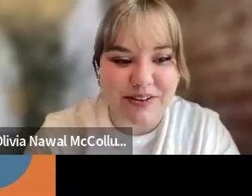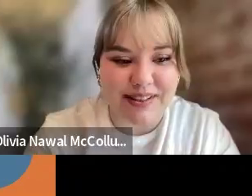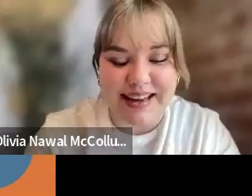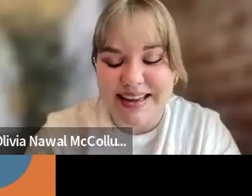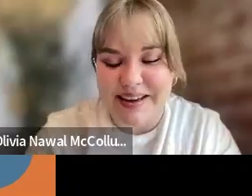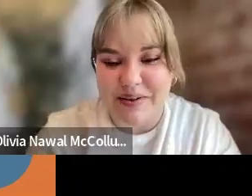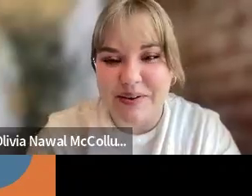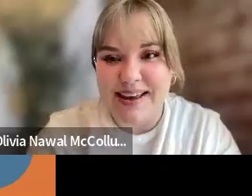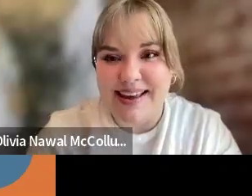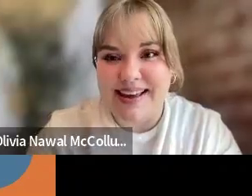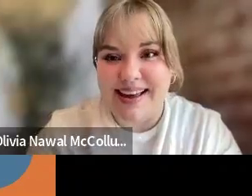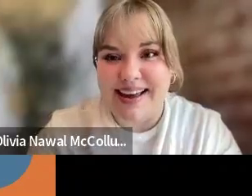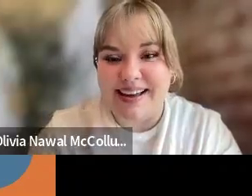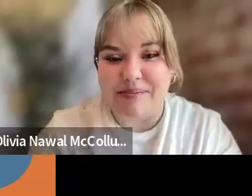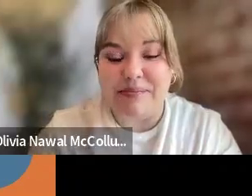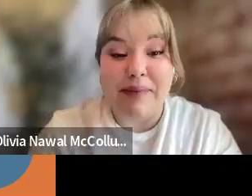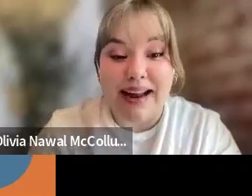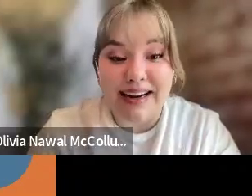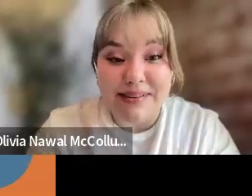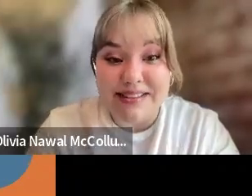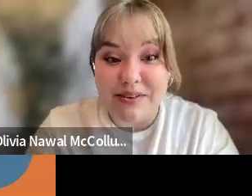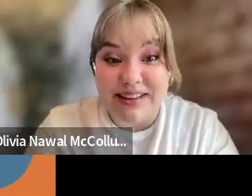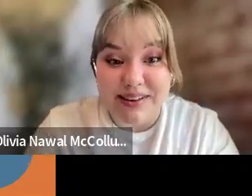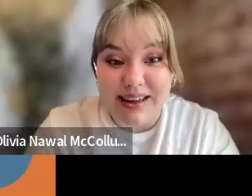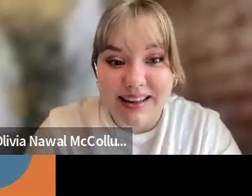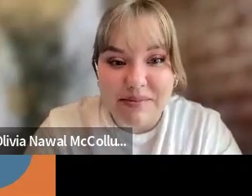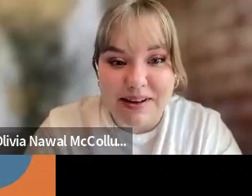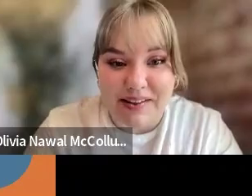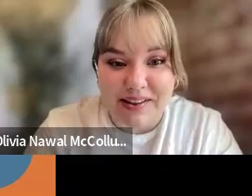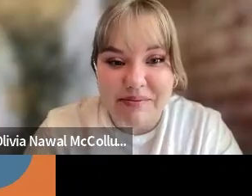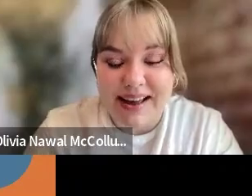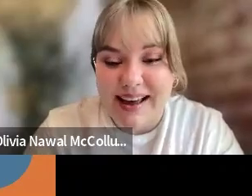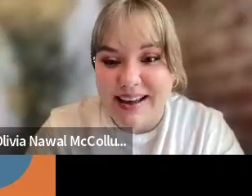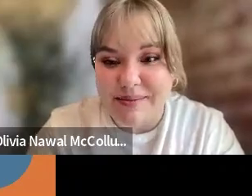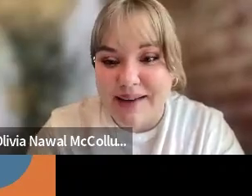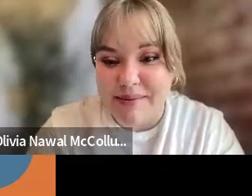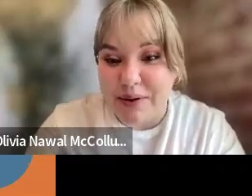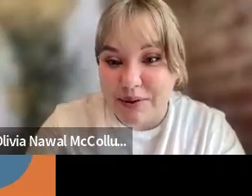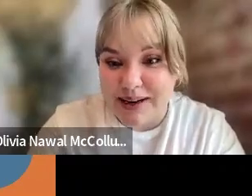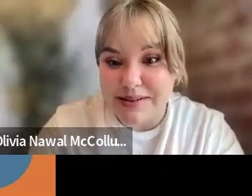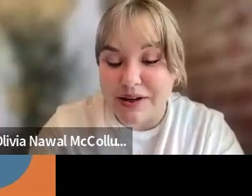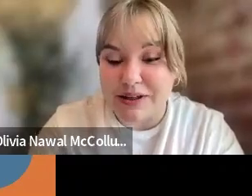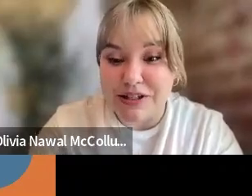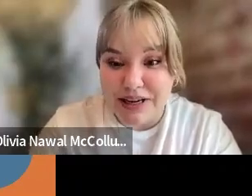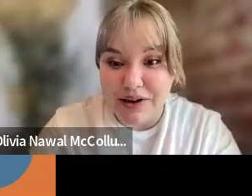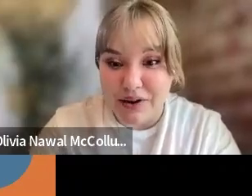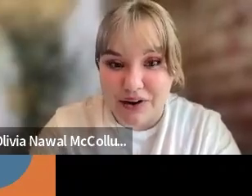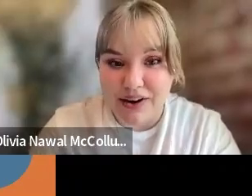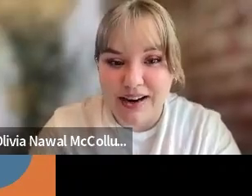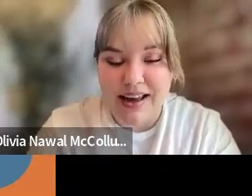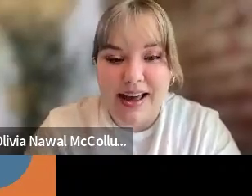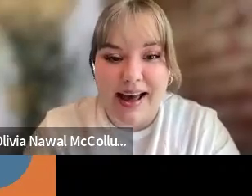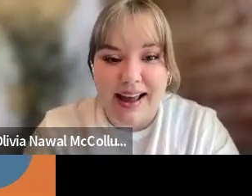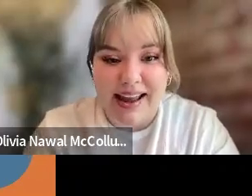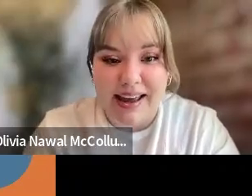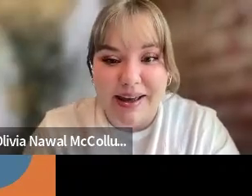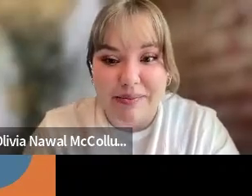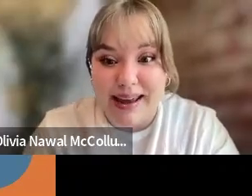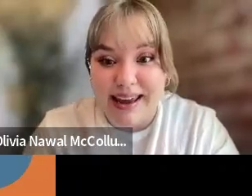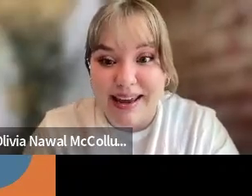I just added a spotlight, so there are two of us, whoever is doing the spotlighting if you can add and not do the replace